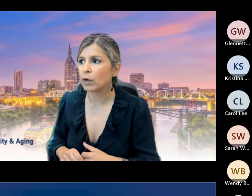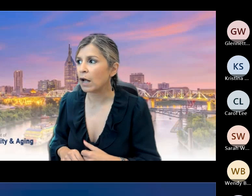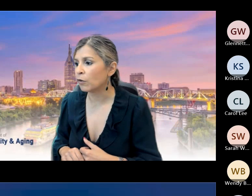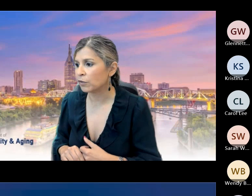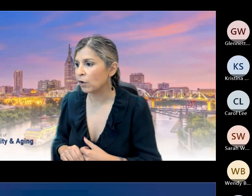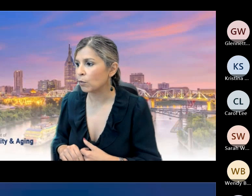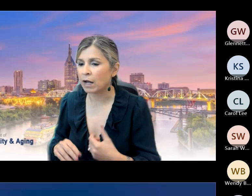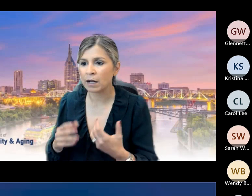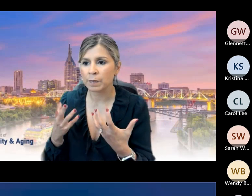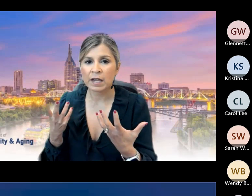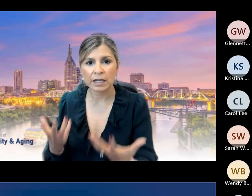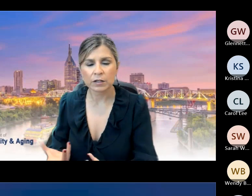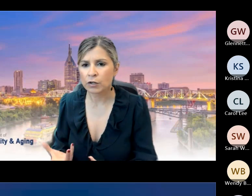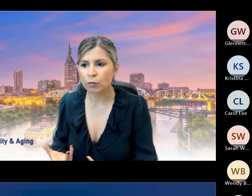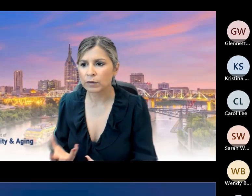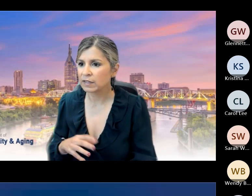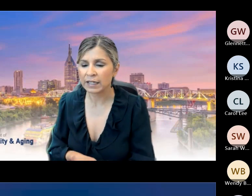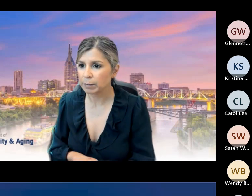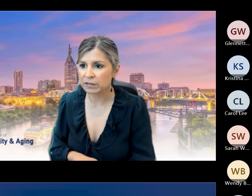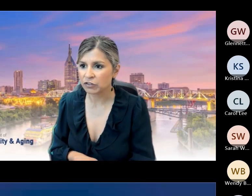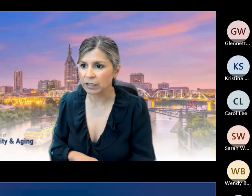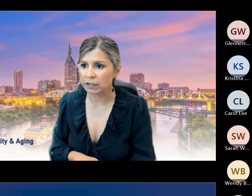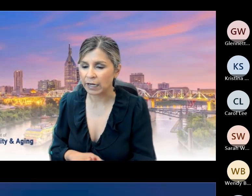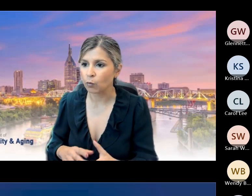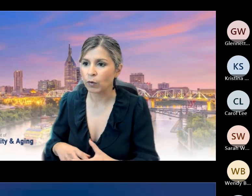then also, you know, seating and positioning clinic.